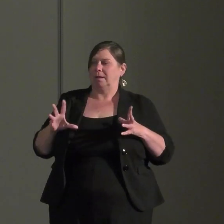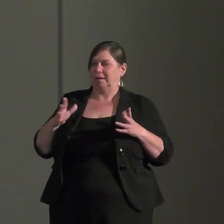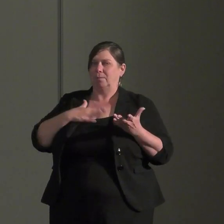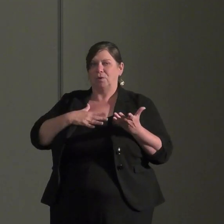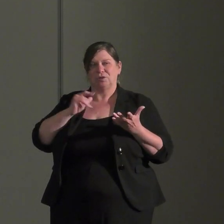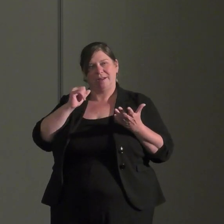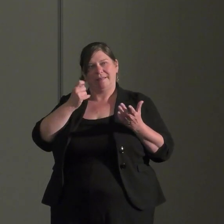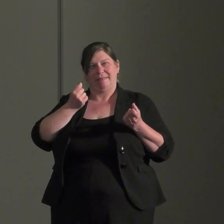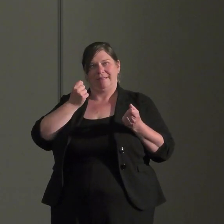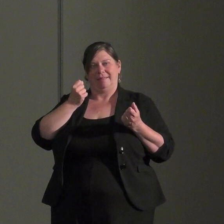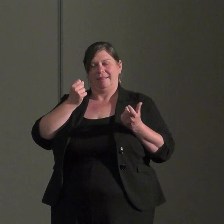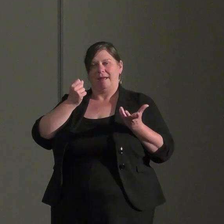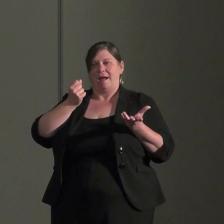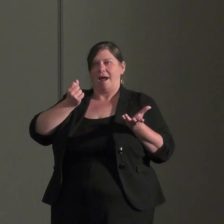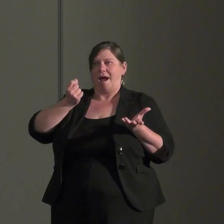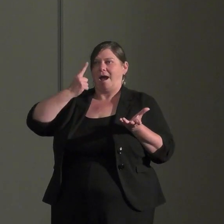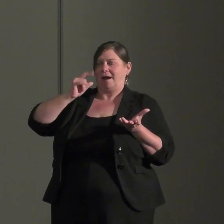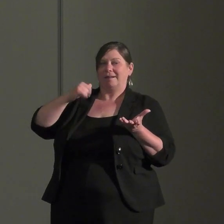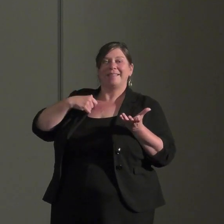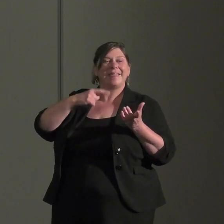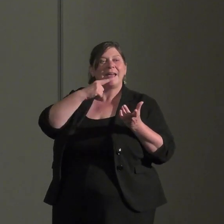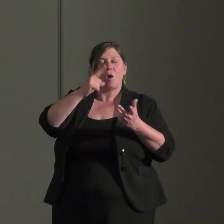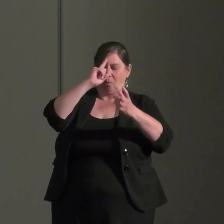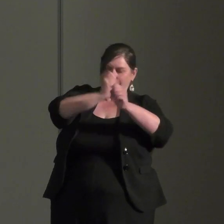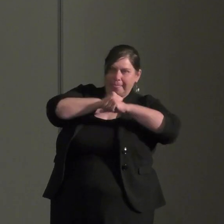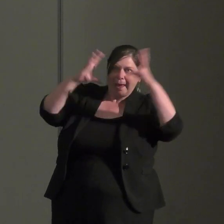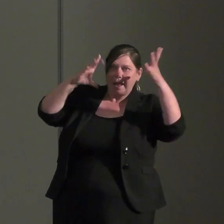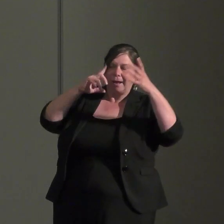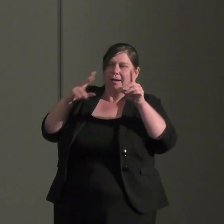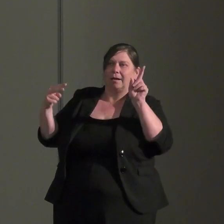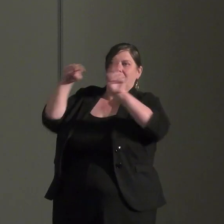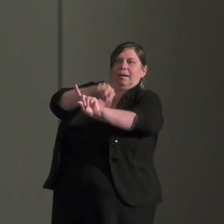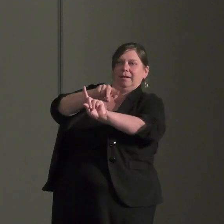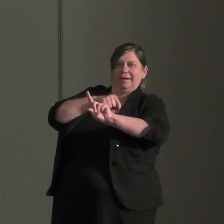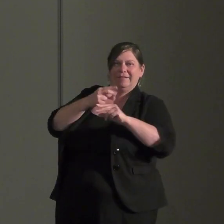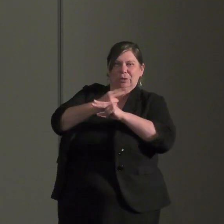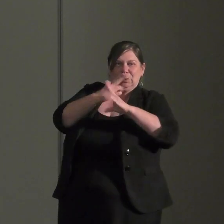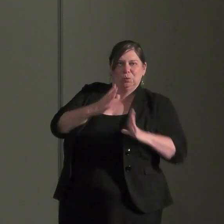accessibility. Not really thinking from the perspective of a user or Persons with